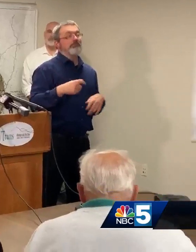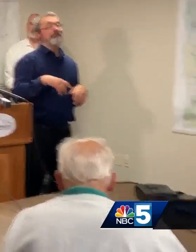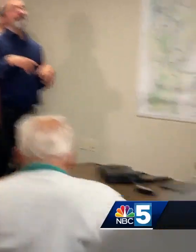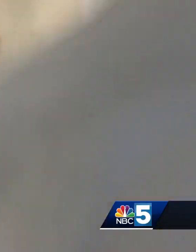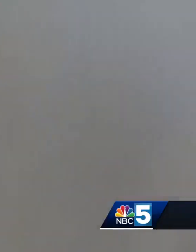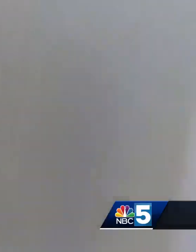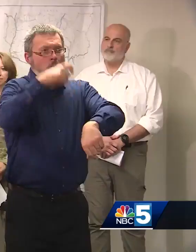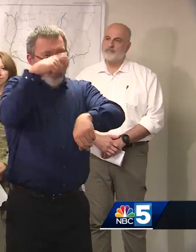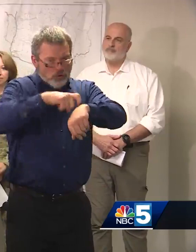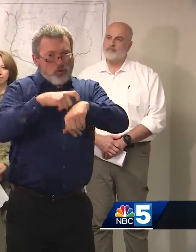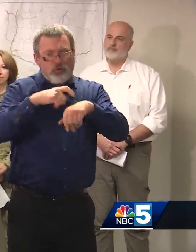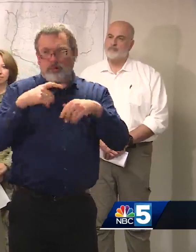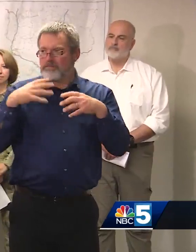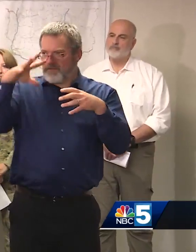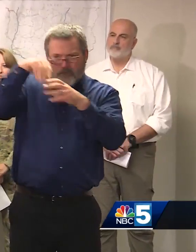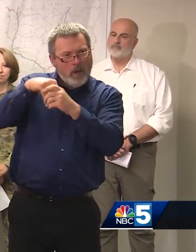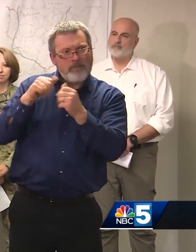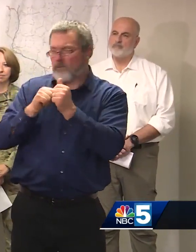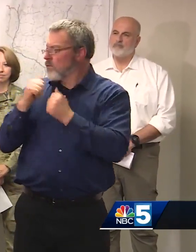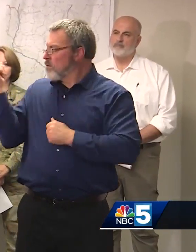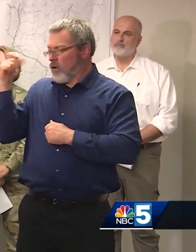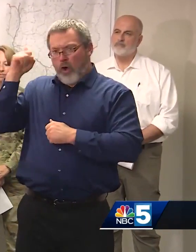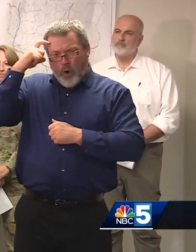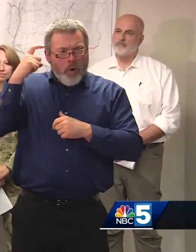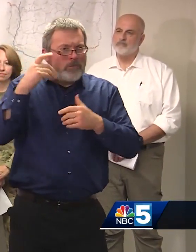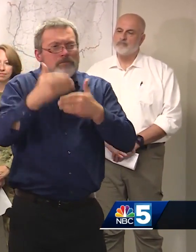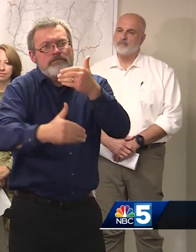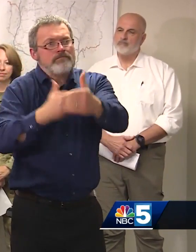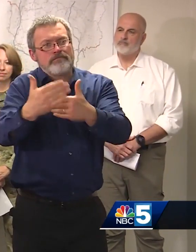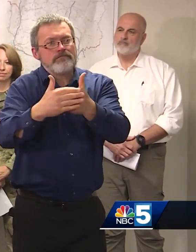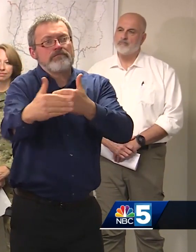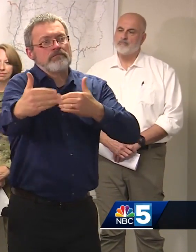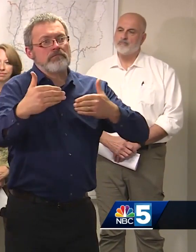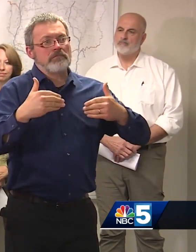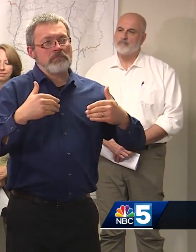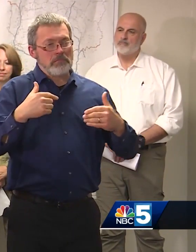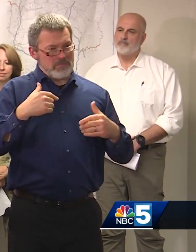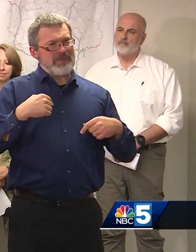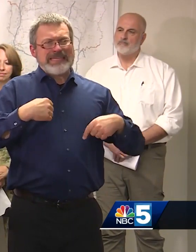AND FEMA SAYS THEY’RE WORKING WITH THE GOVERNOR ON ESTABLISHING LONG TERM RECOVERY FOR THE STATE.